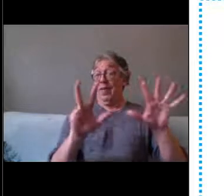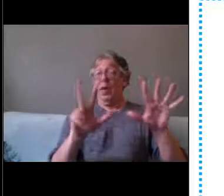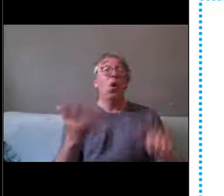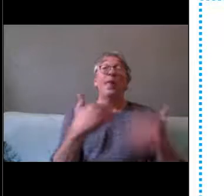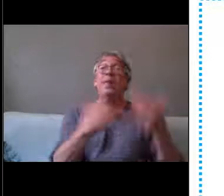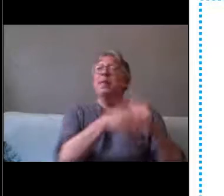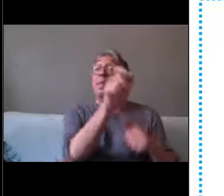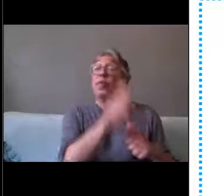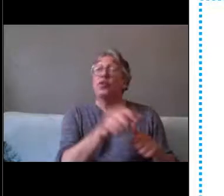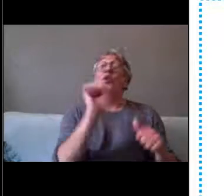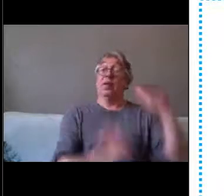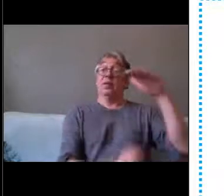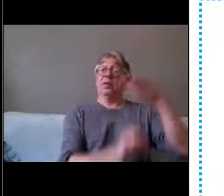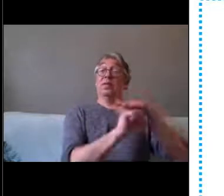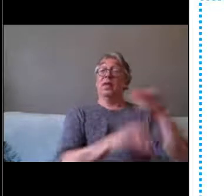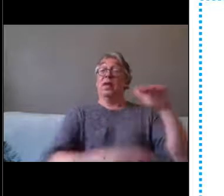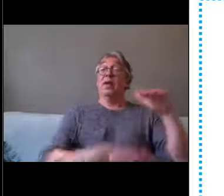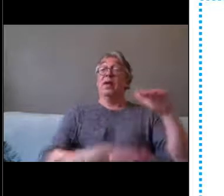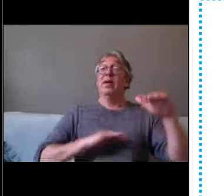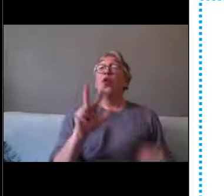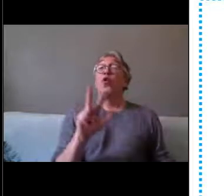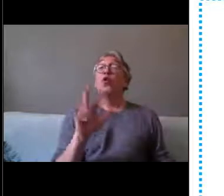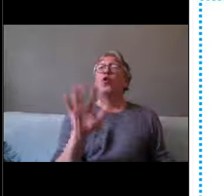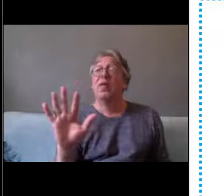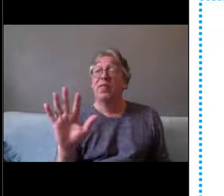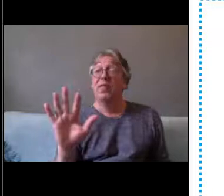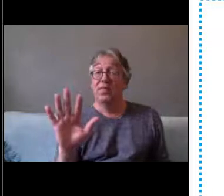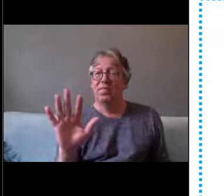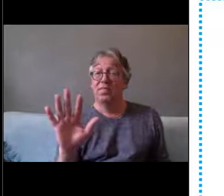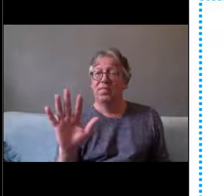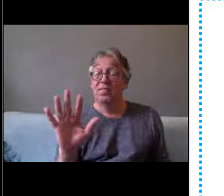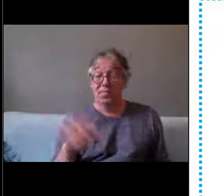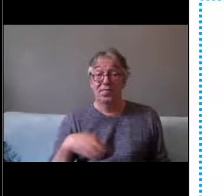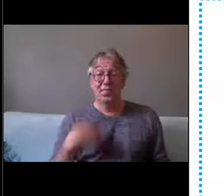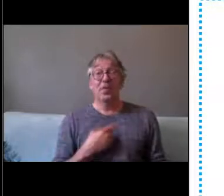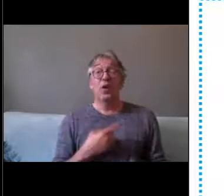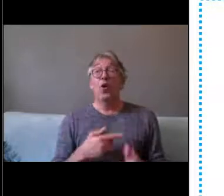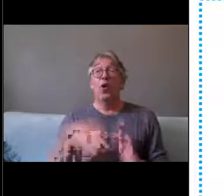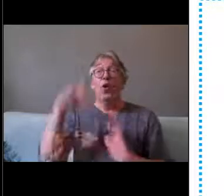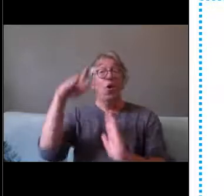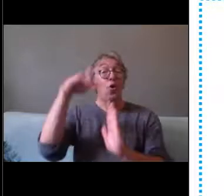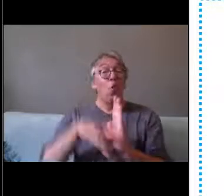It was promoting the participation of young persons with impairments